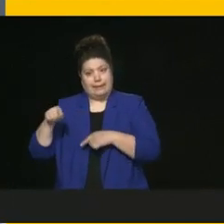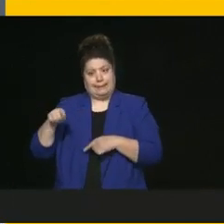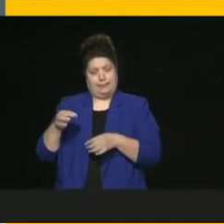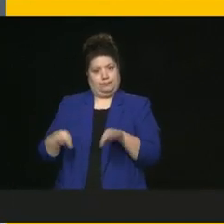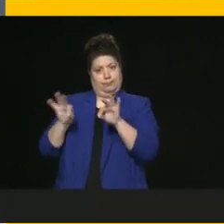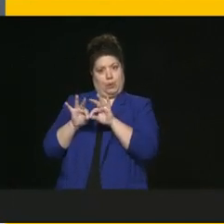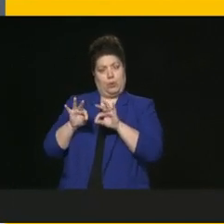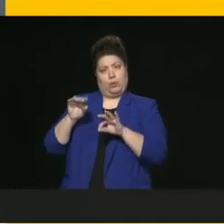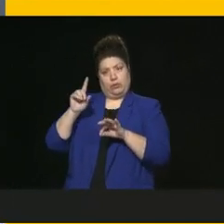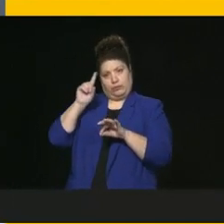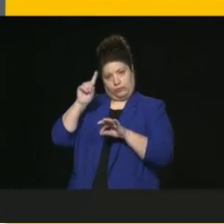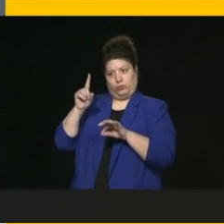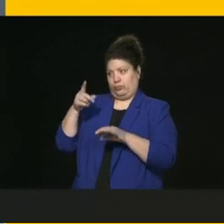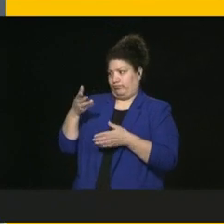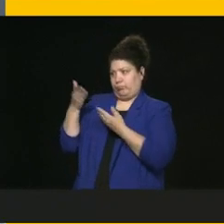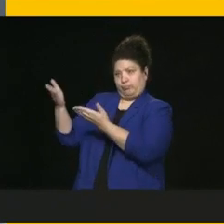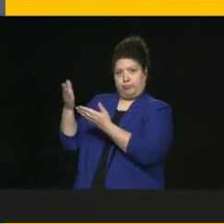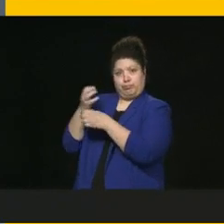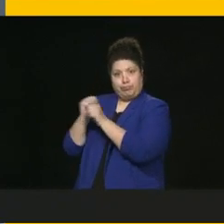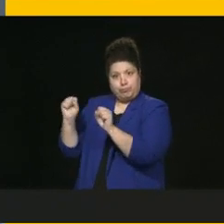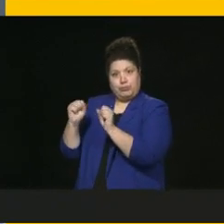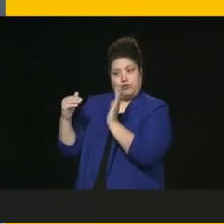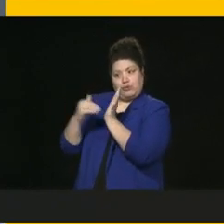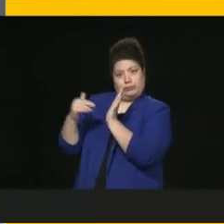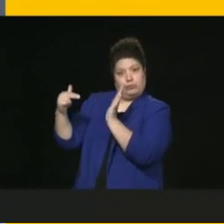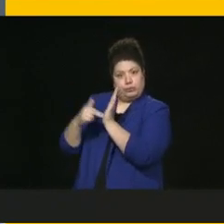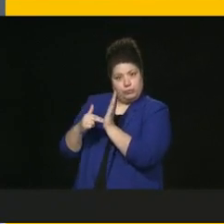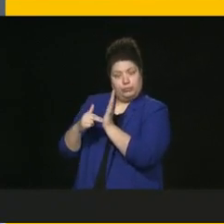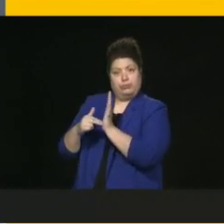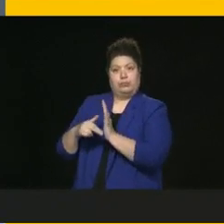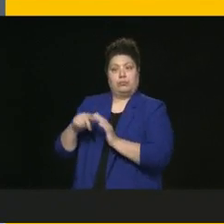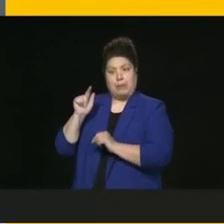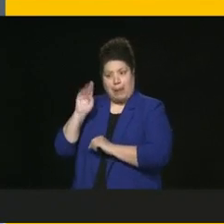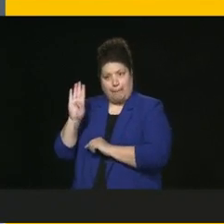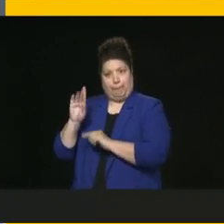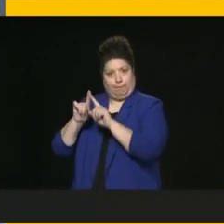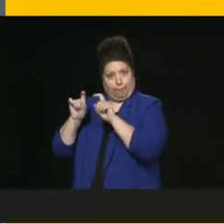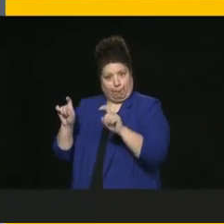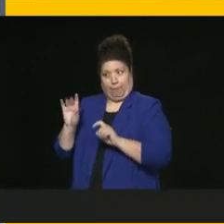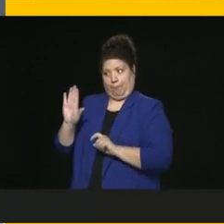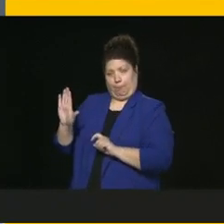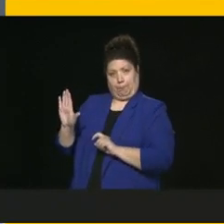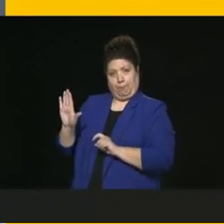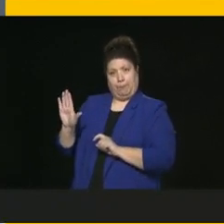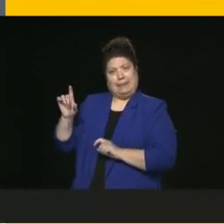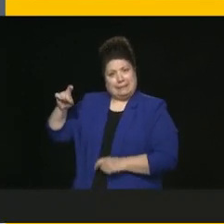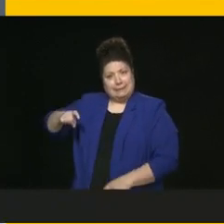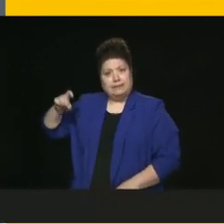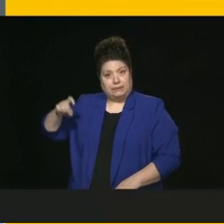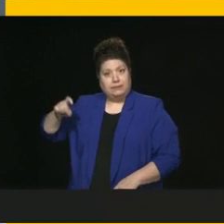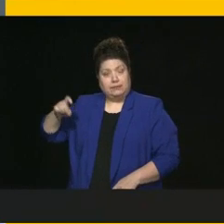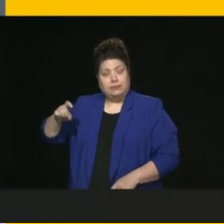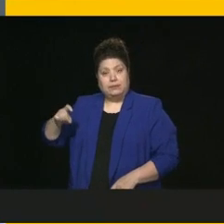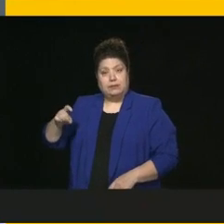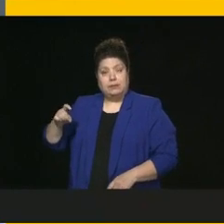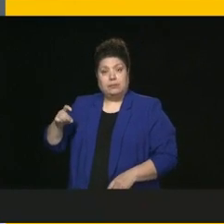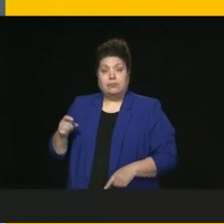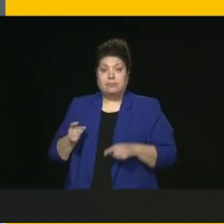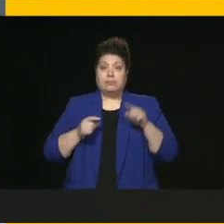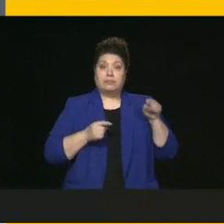MEDICAL MASKS ARE ESSENTIAL